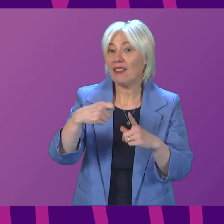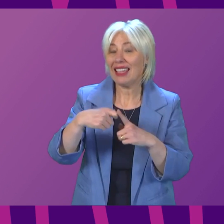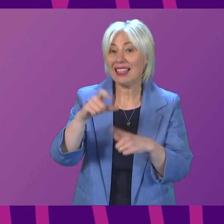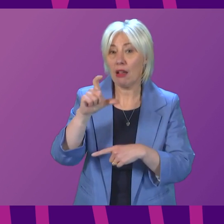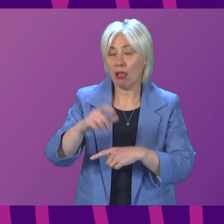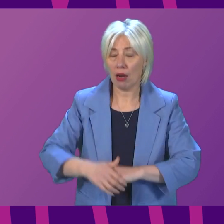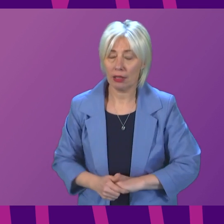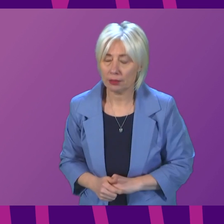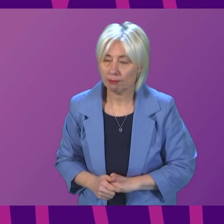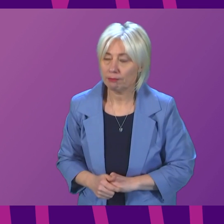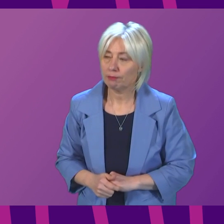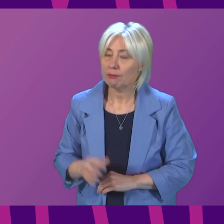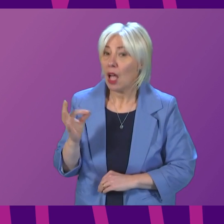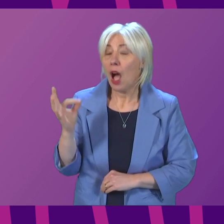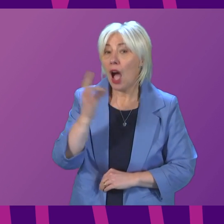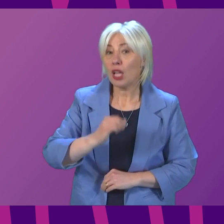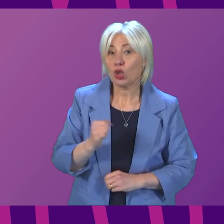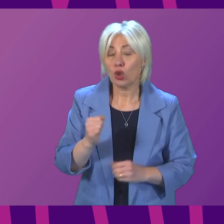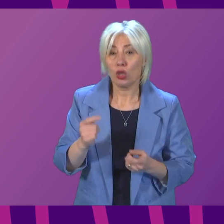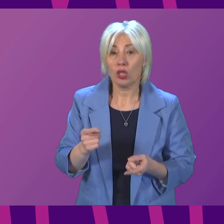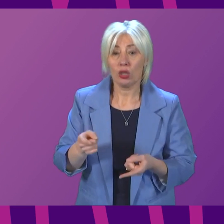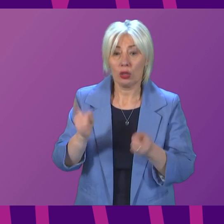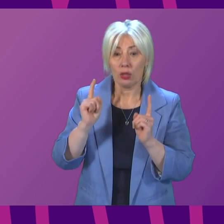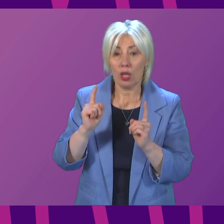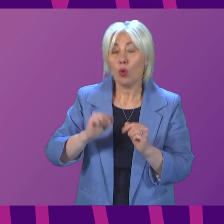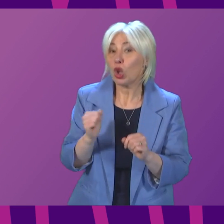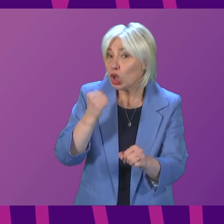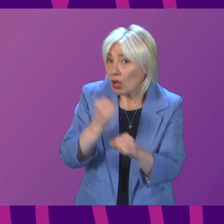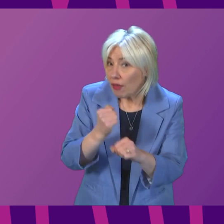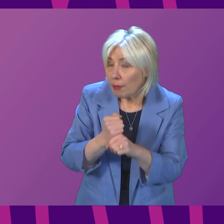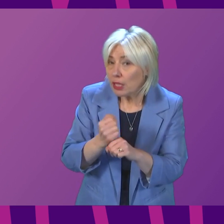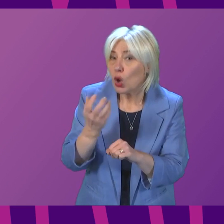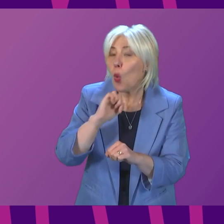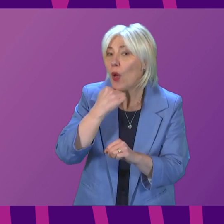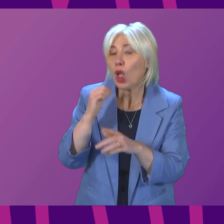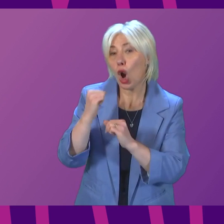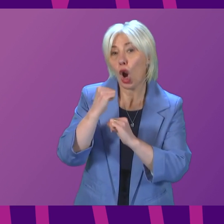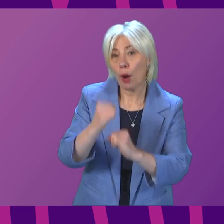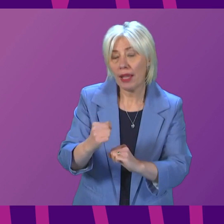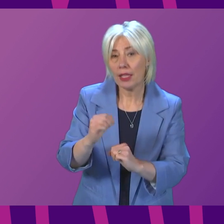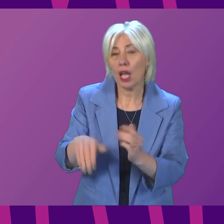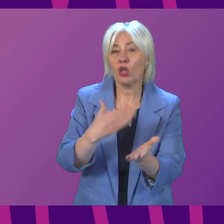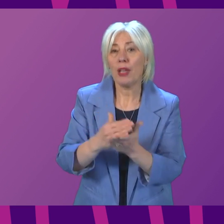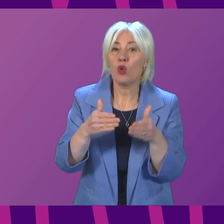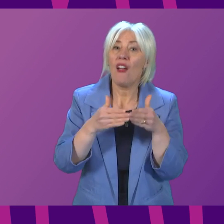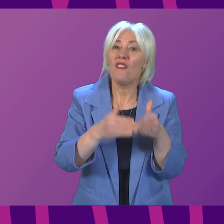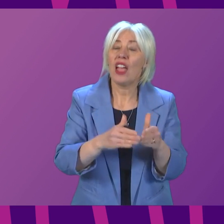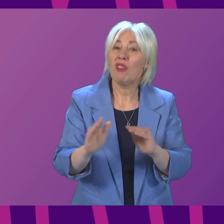To ask the First Minister whether the Scottish Government will give a commitment to keep ferry services in public ownership.